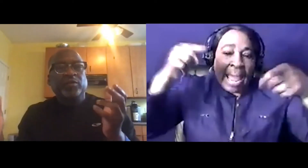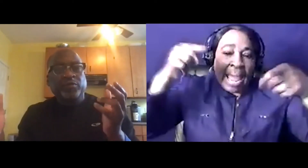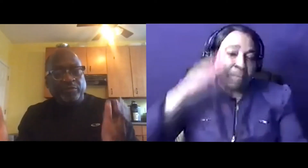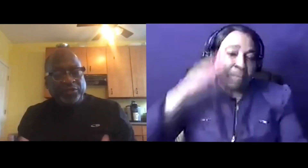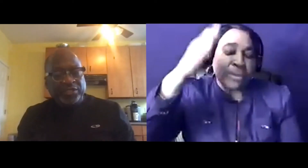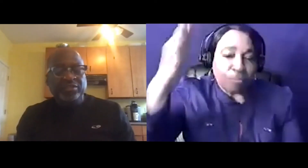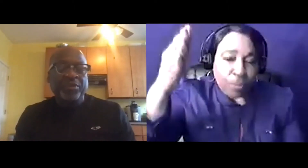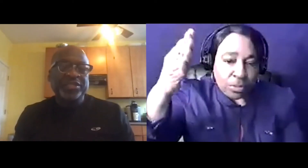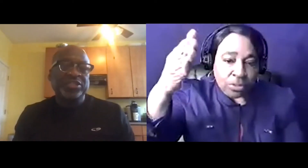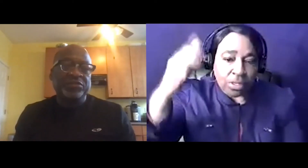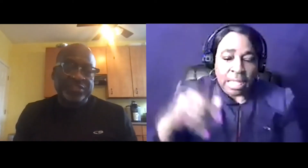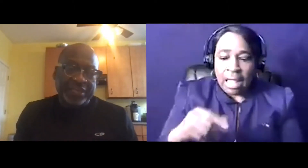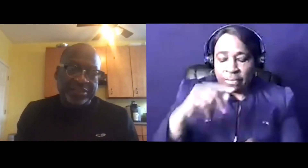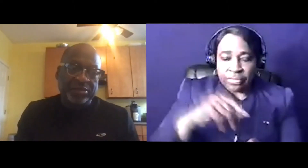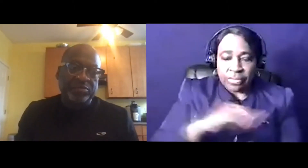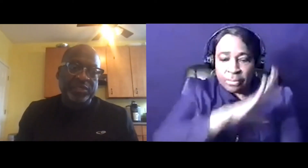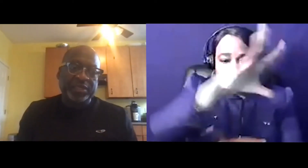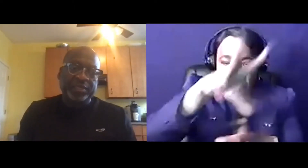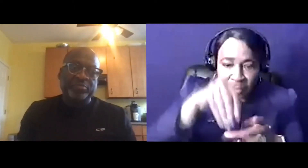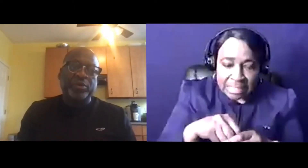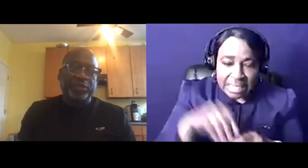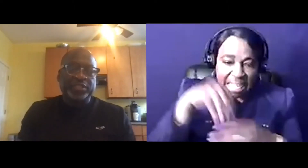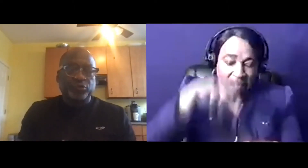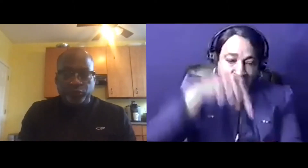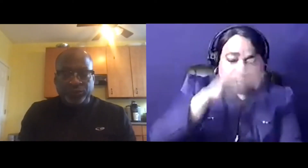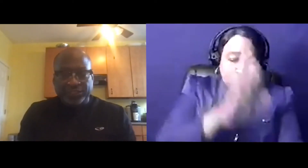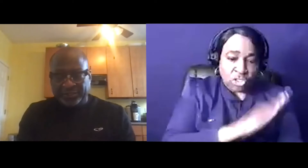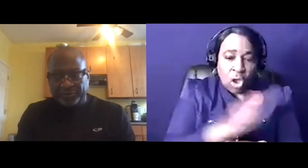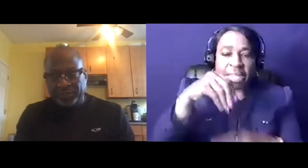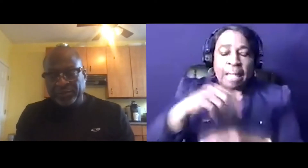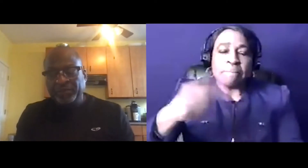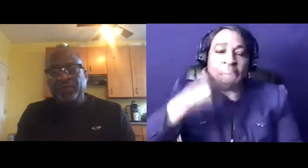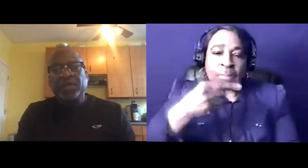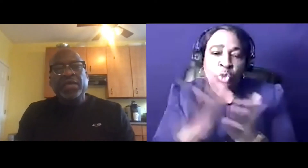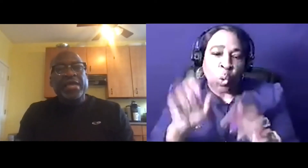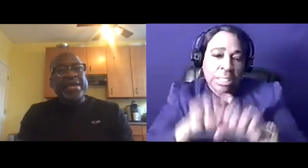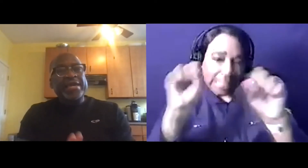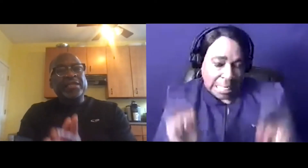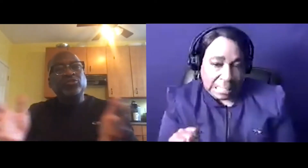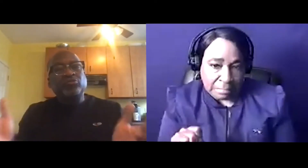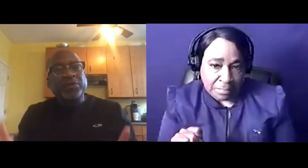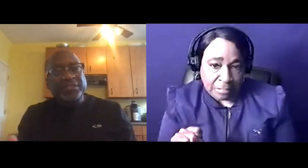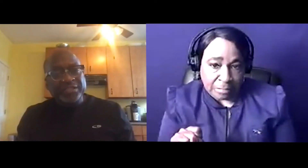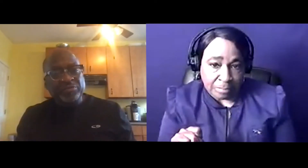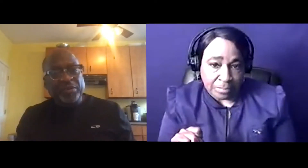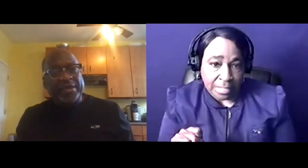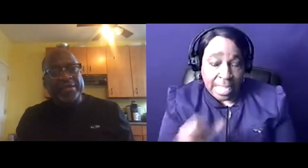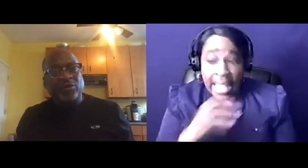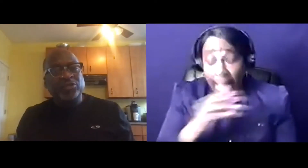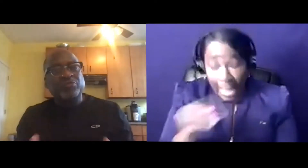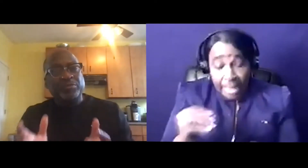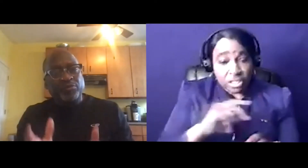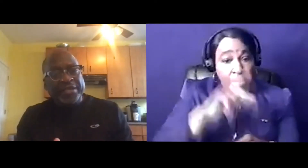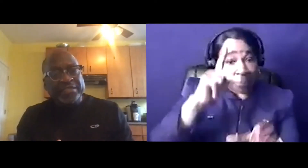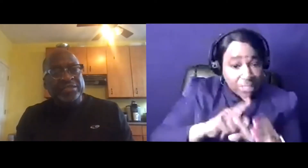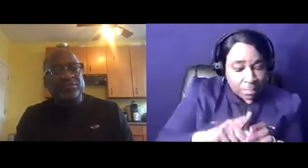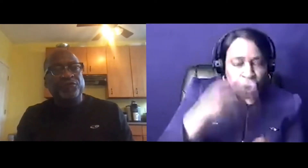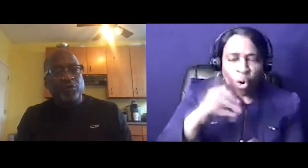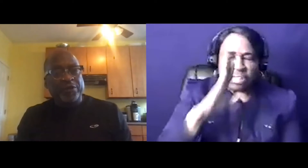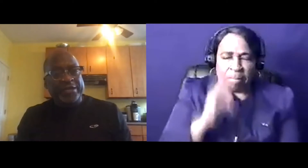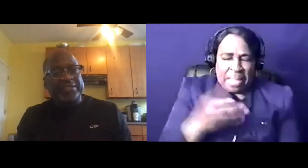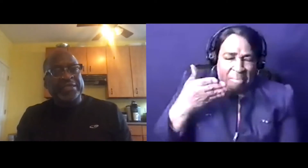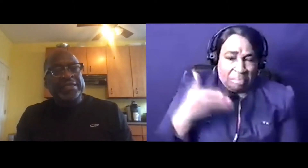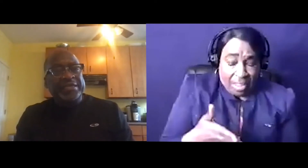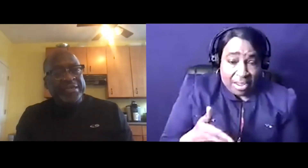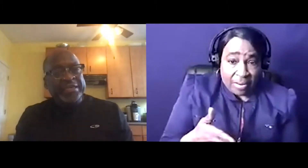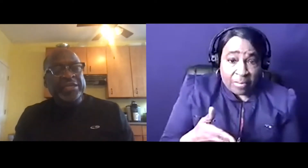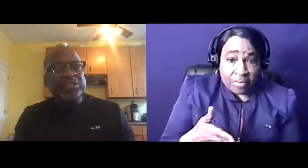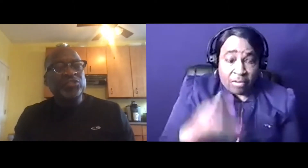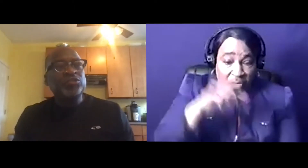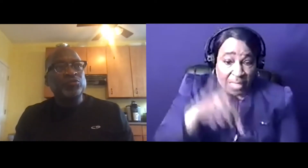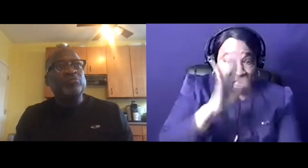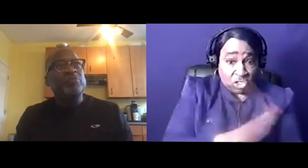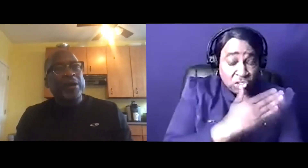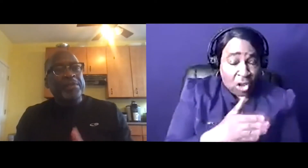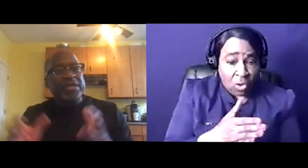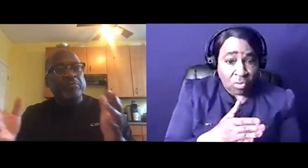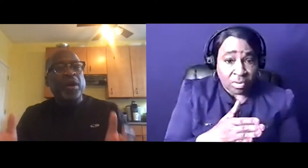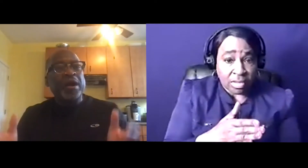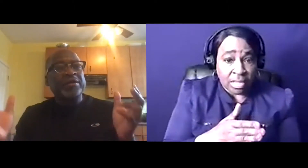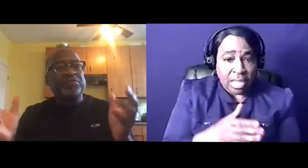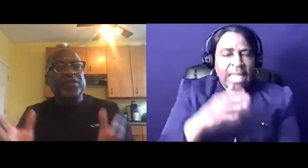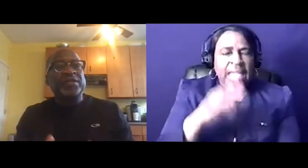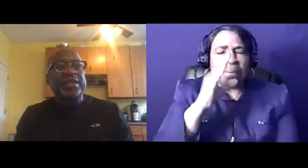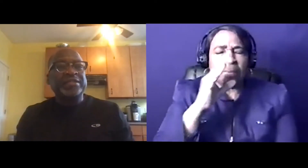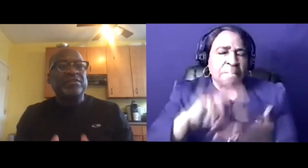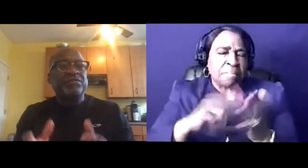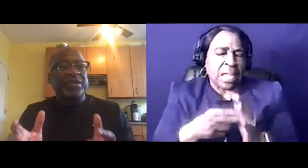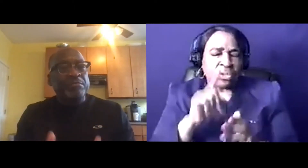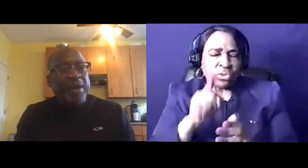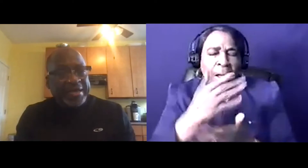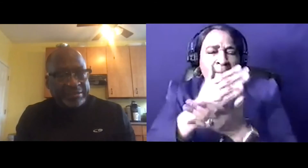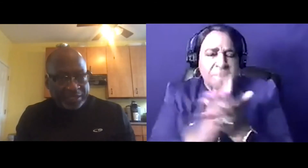the participation of this anthem in public school systems. And to participate, or to be present, for it is to be a part of the collective embodiment